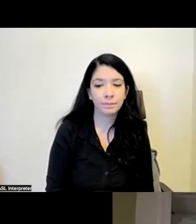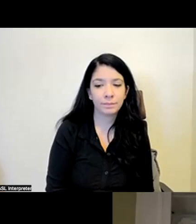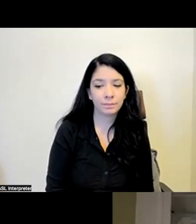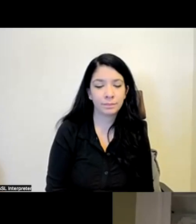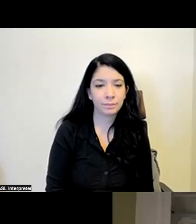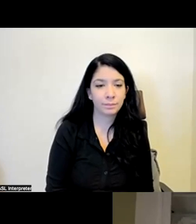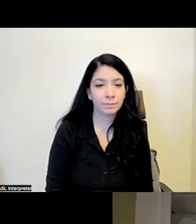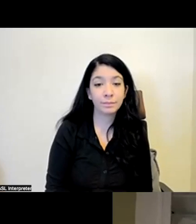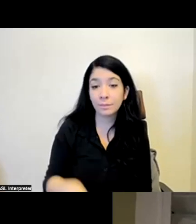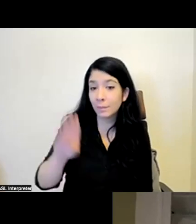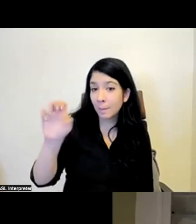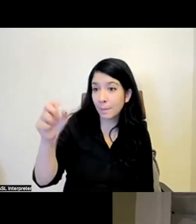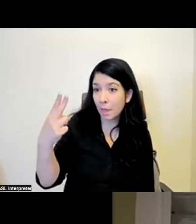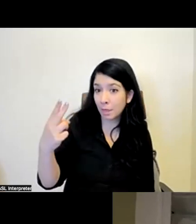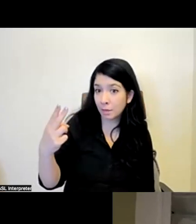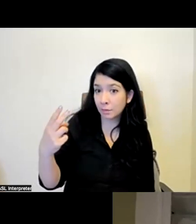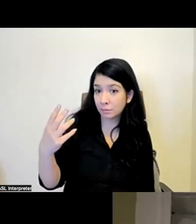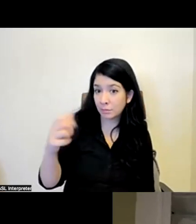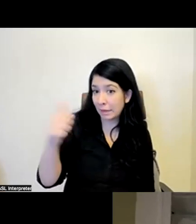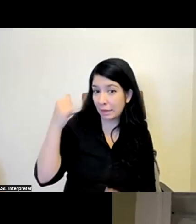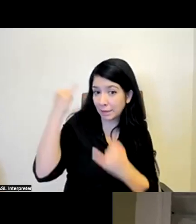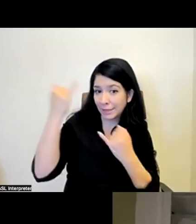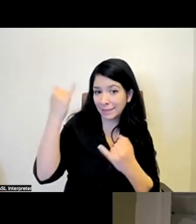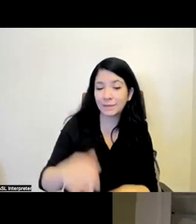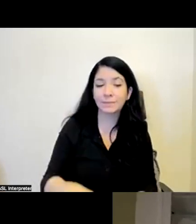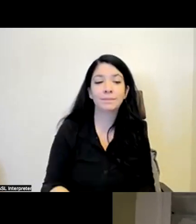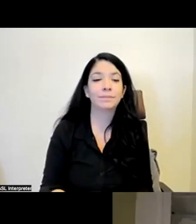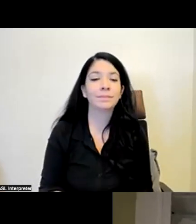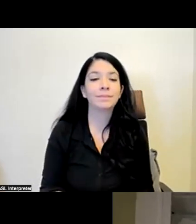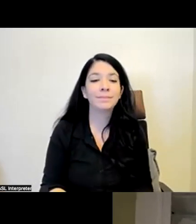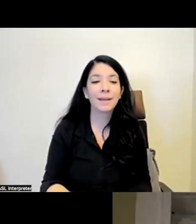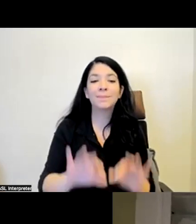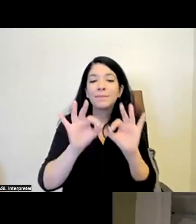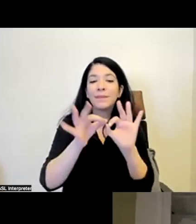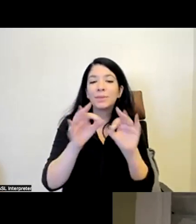Beth, any ideas? >> BETH KENNY: Yeah. For my providers that have